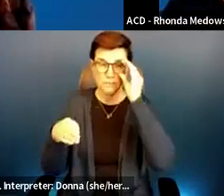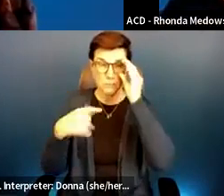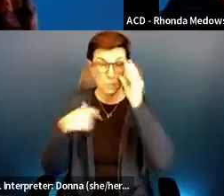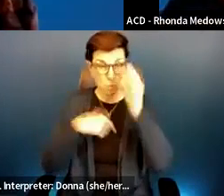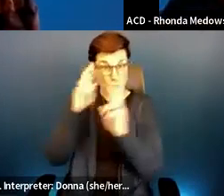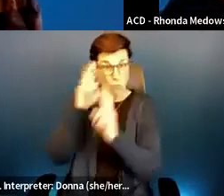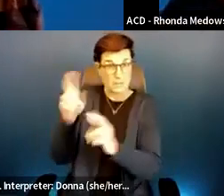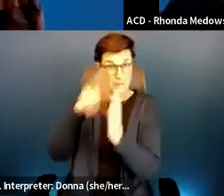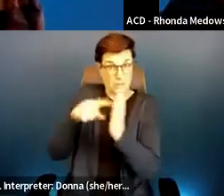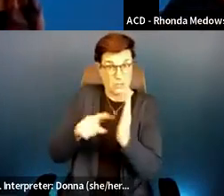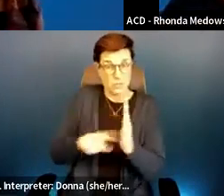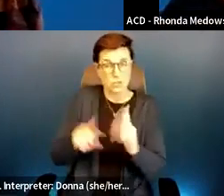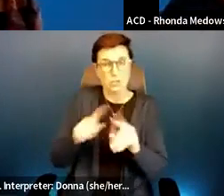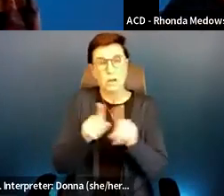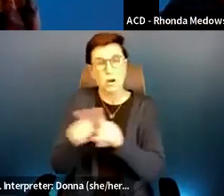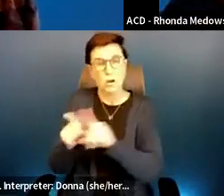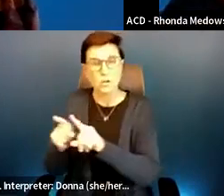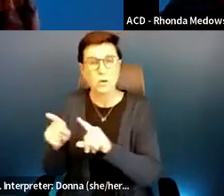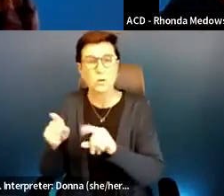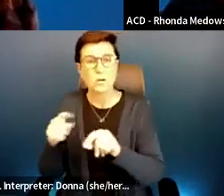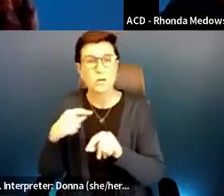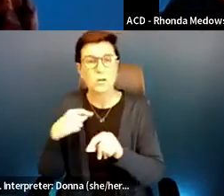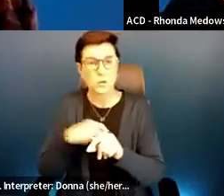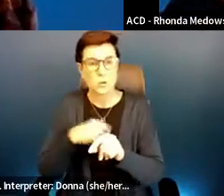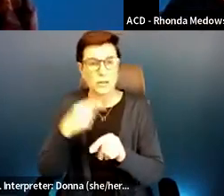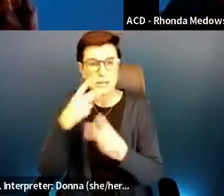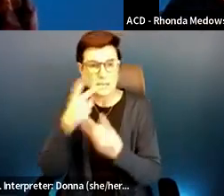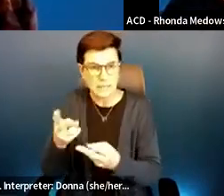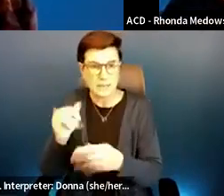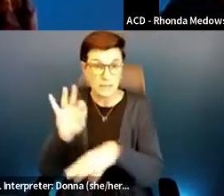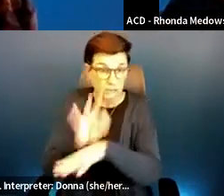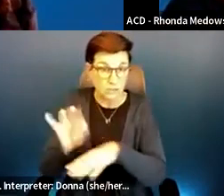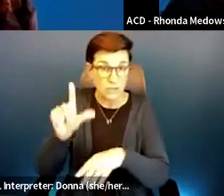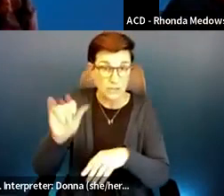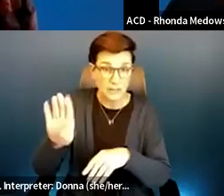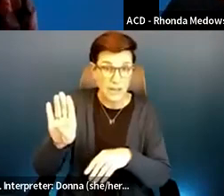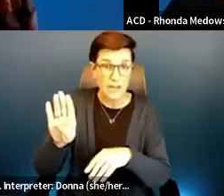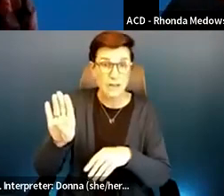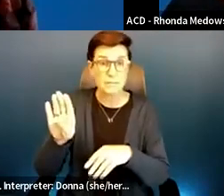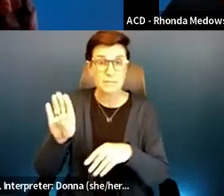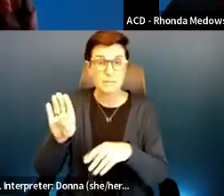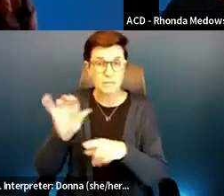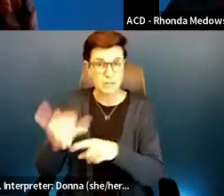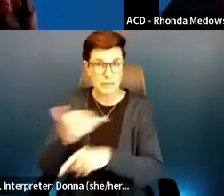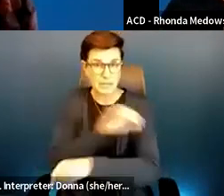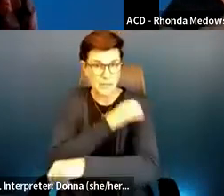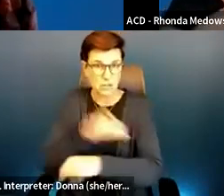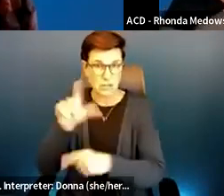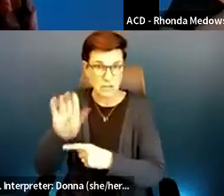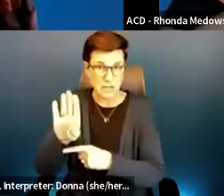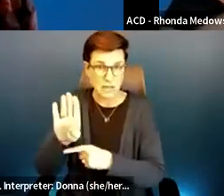of the lab as the clinical lab. And there may be a set of recommendations for how to better translate research over, but I don't think it's